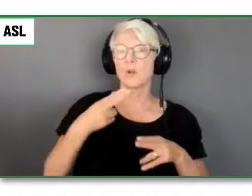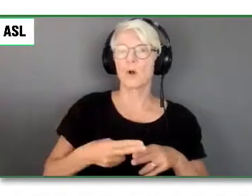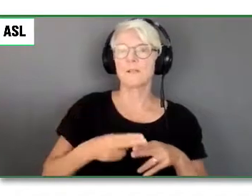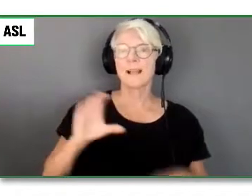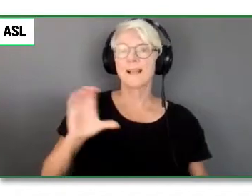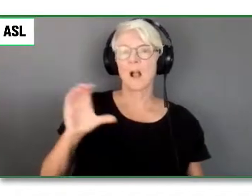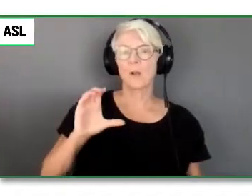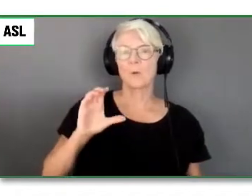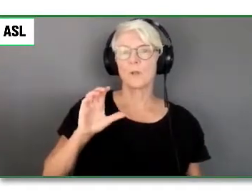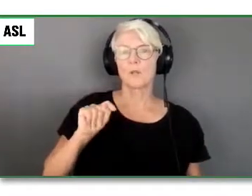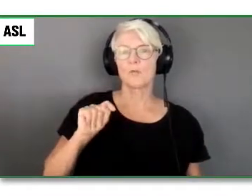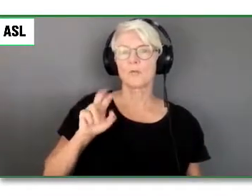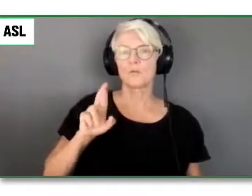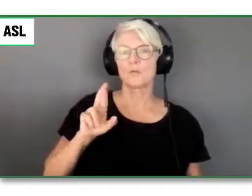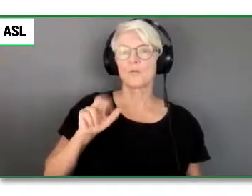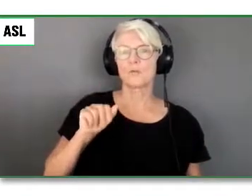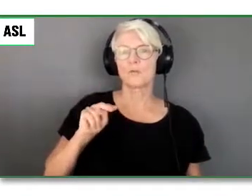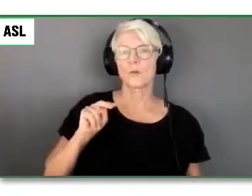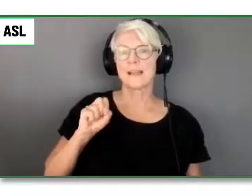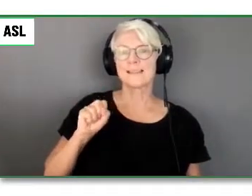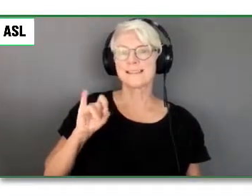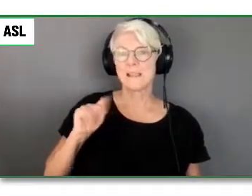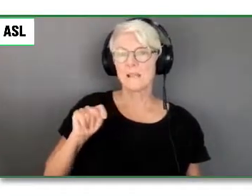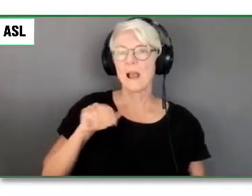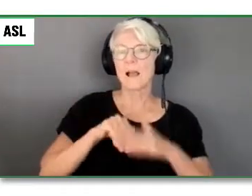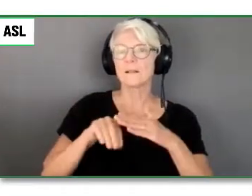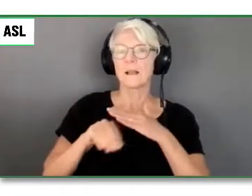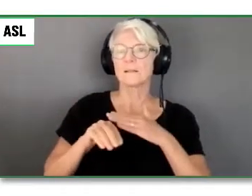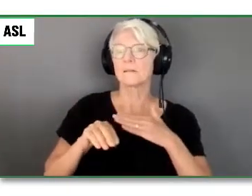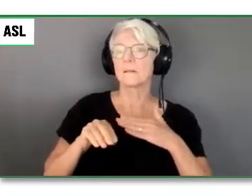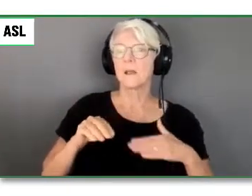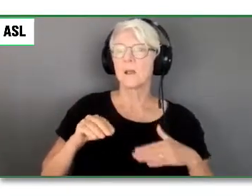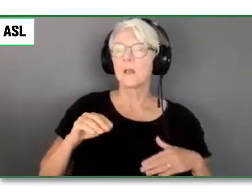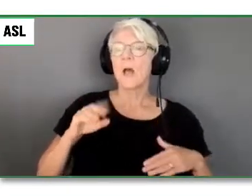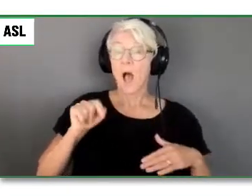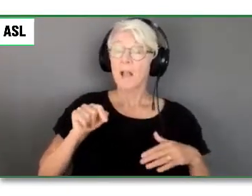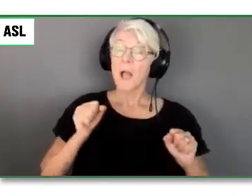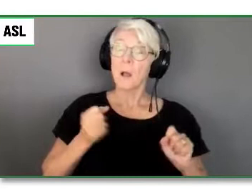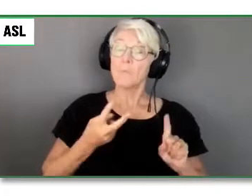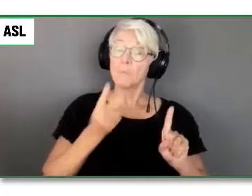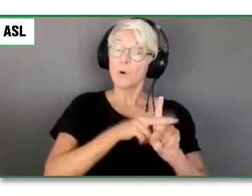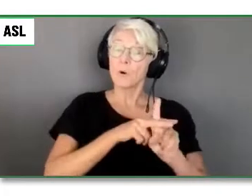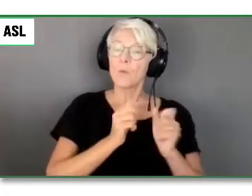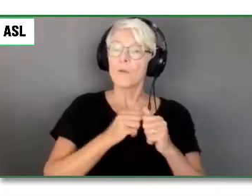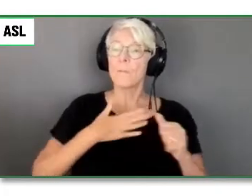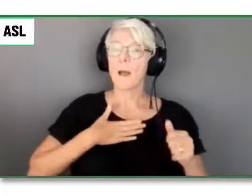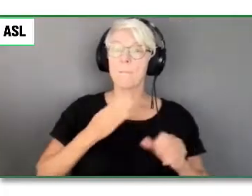With my bus pass, I can book a ride on ride to red arrow's downtown office.